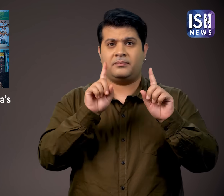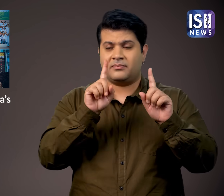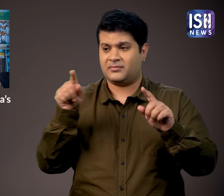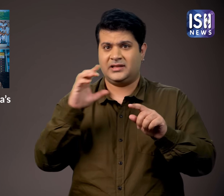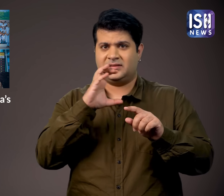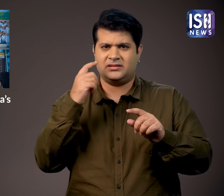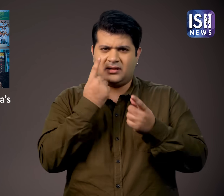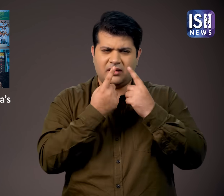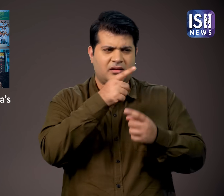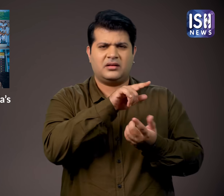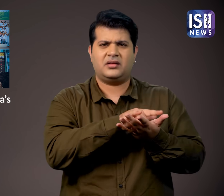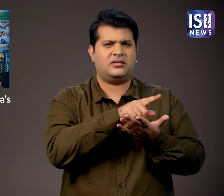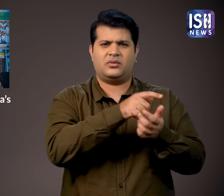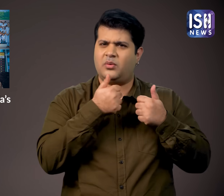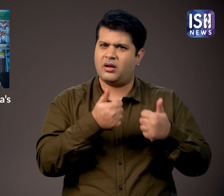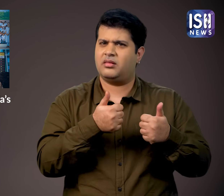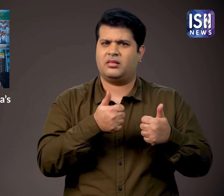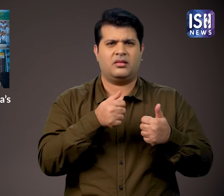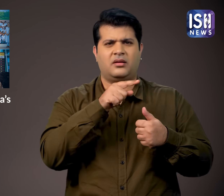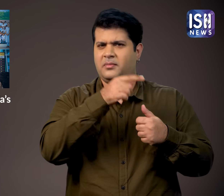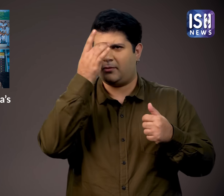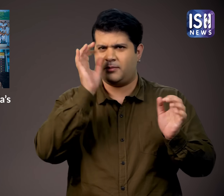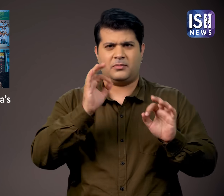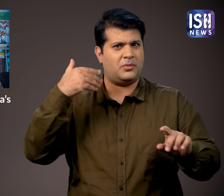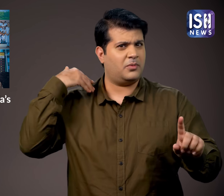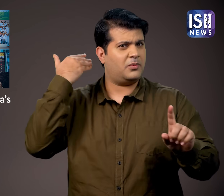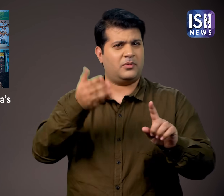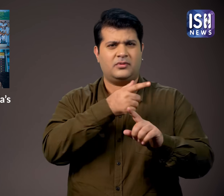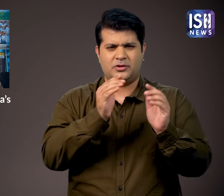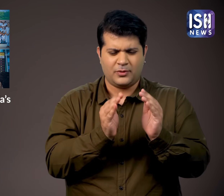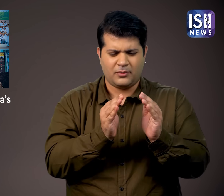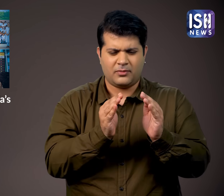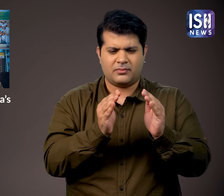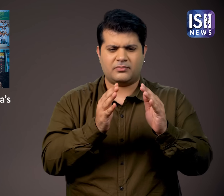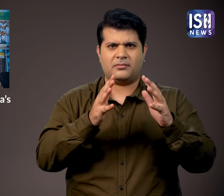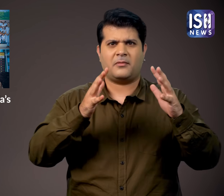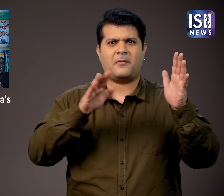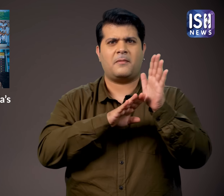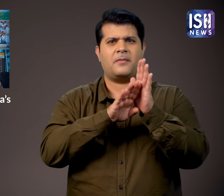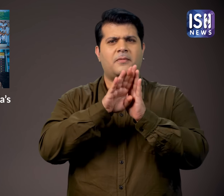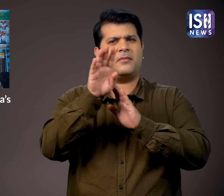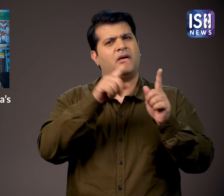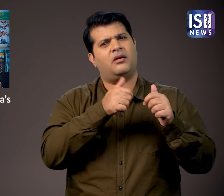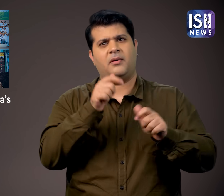However, the CCI said IndiGo did nothing illegal and had simply grown into a large company from scratch.